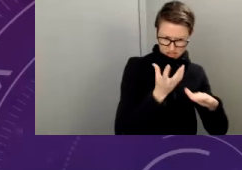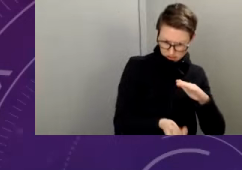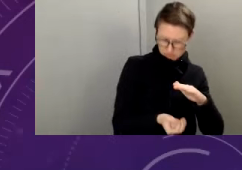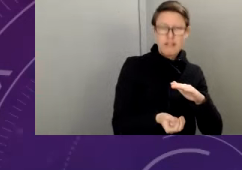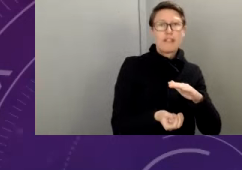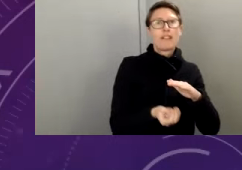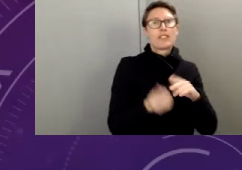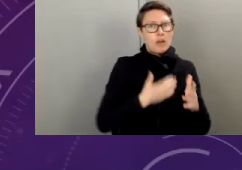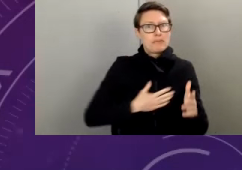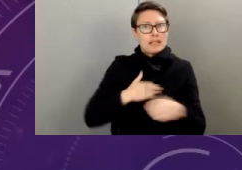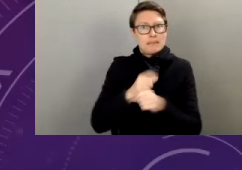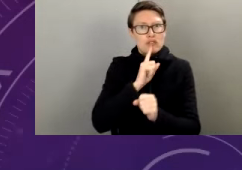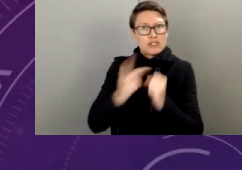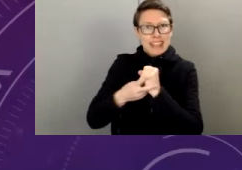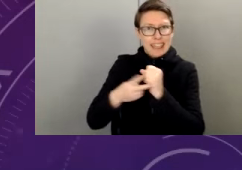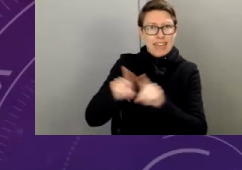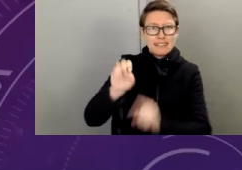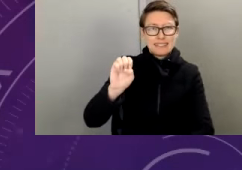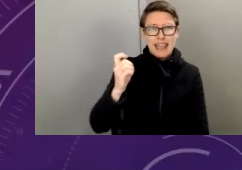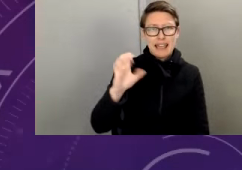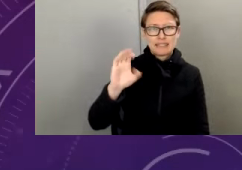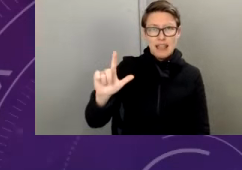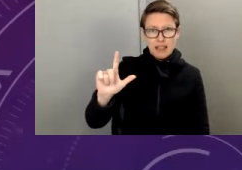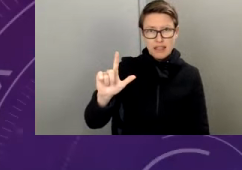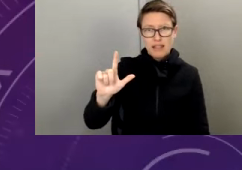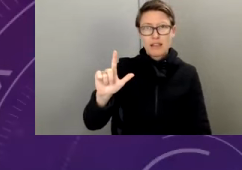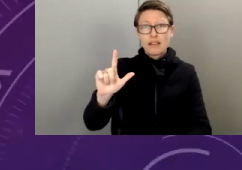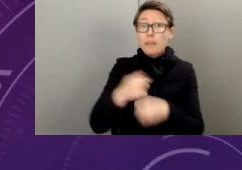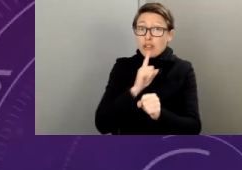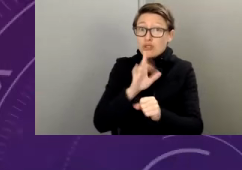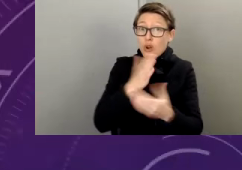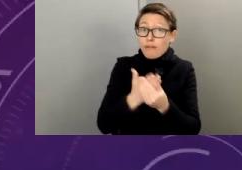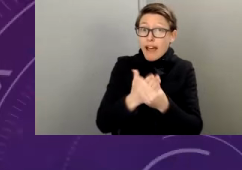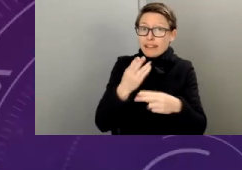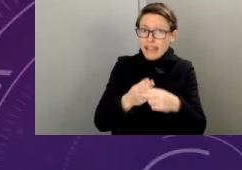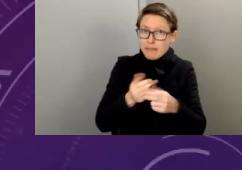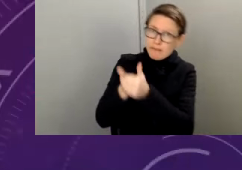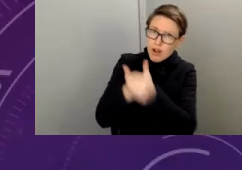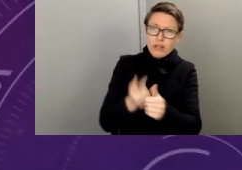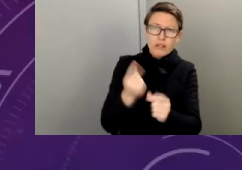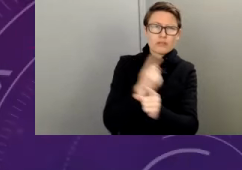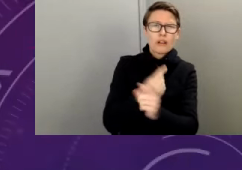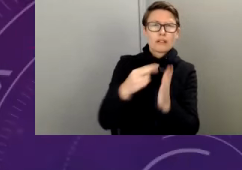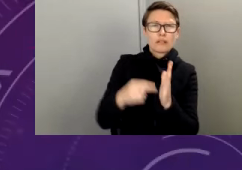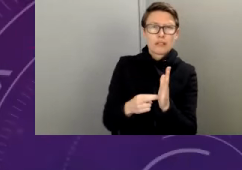your file name is in the correct way because sometimes if it's not, a lot of times your file gets missed